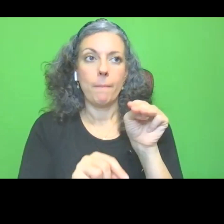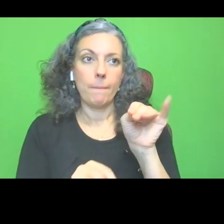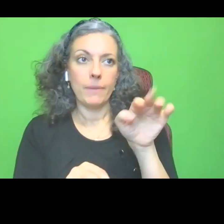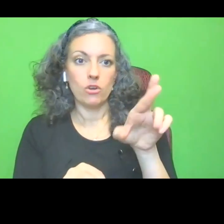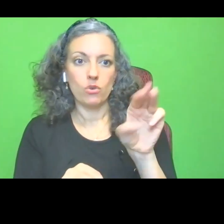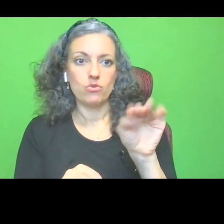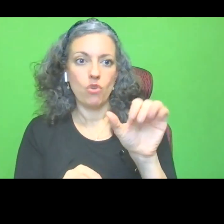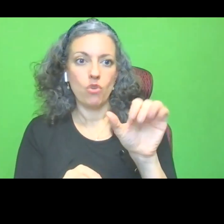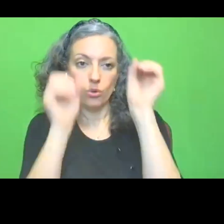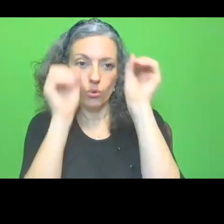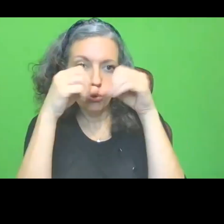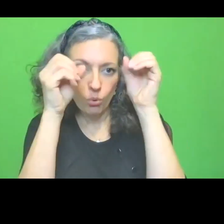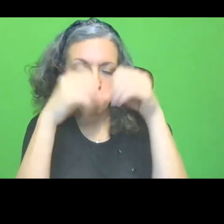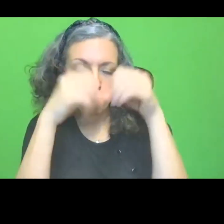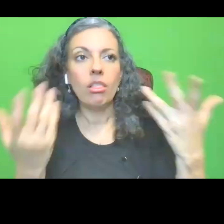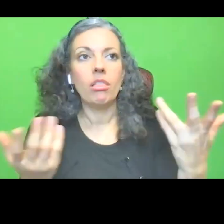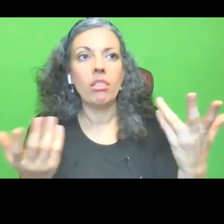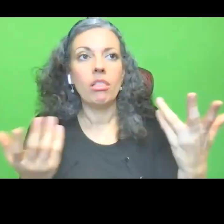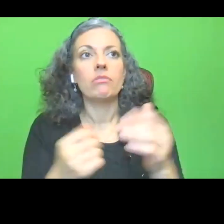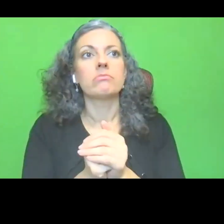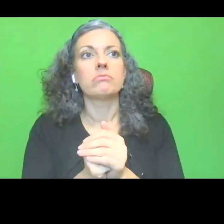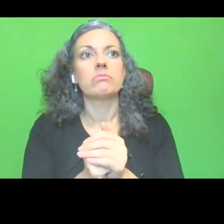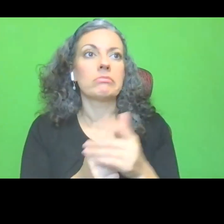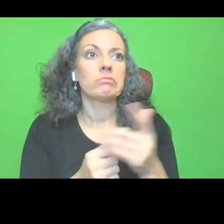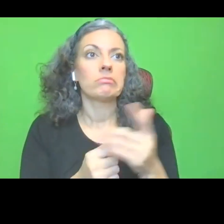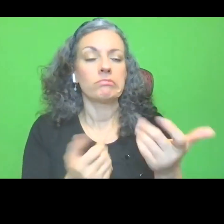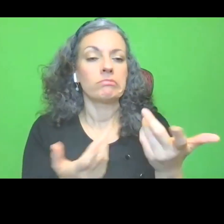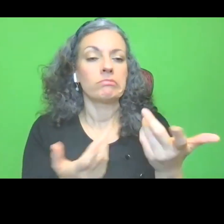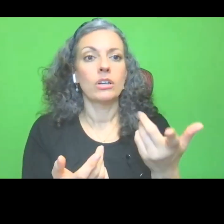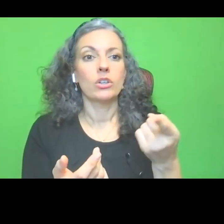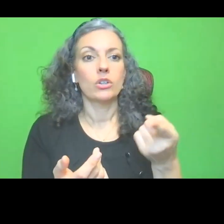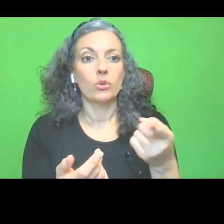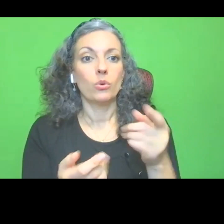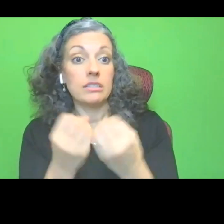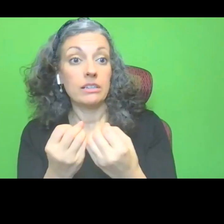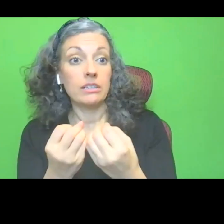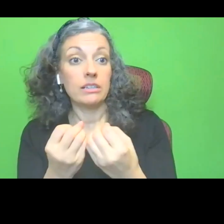And anybody who's out there if I'm leaving your organization out, put it in the chat